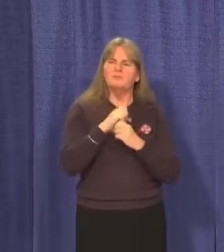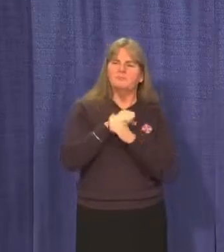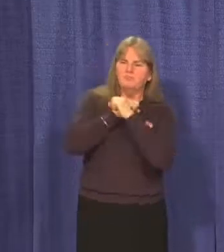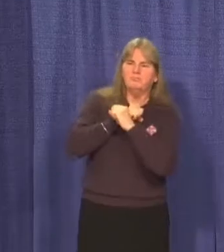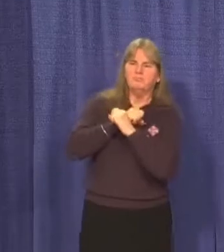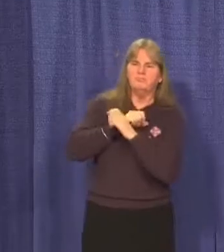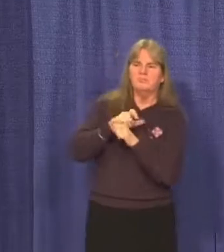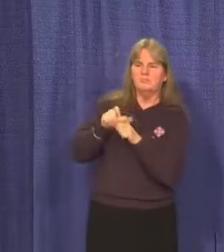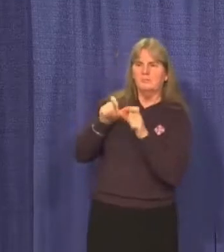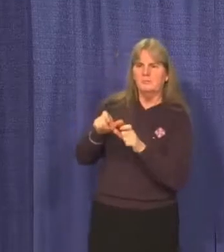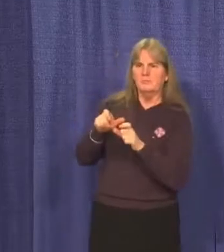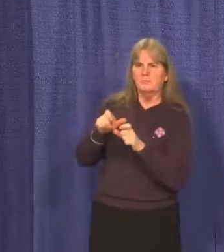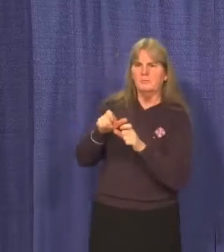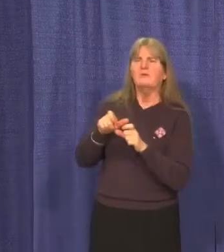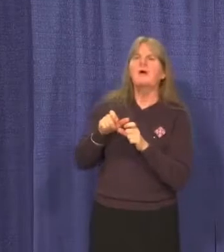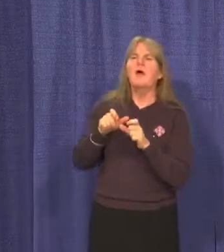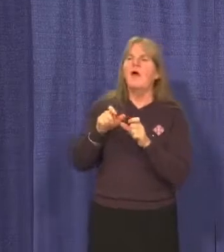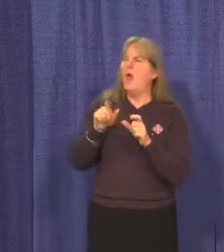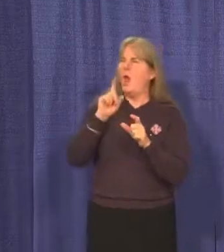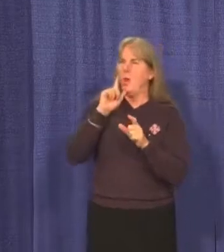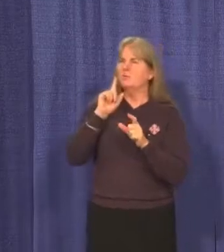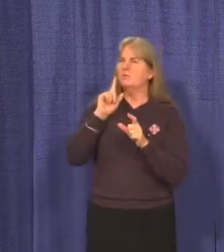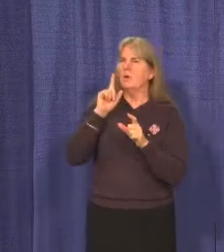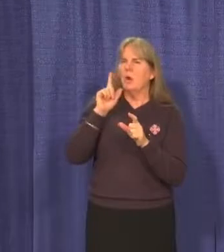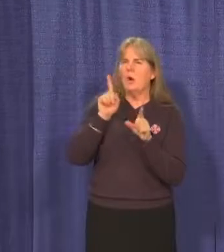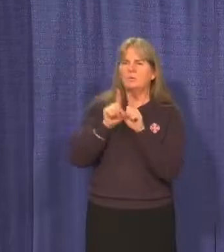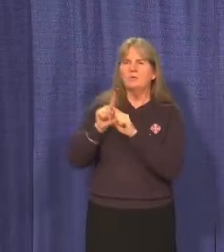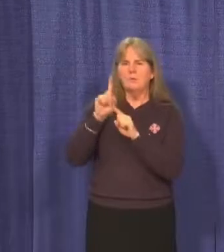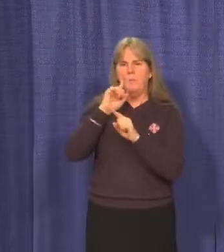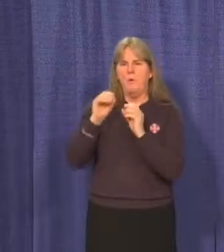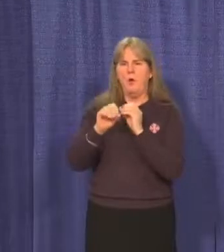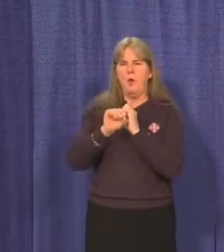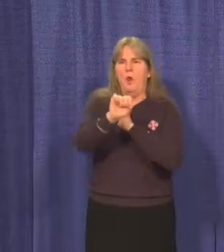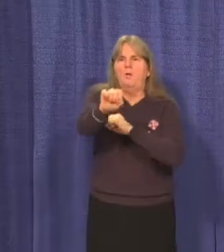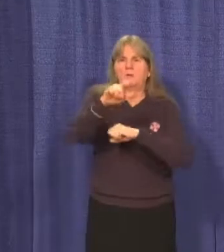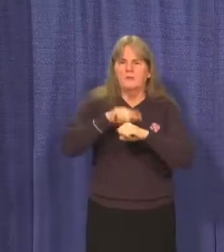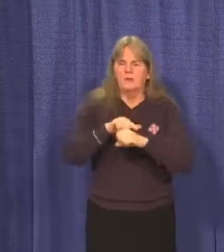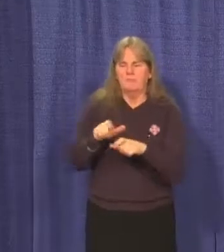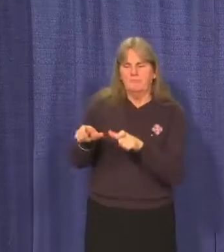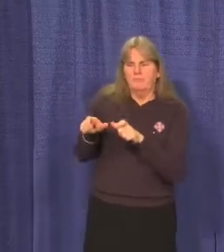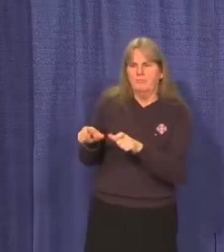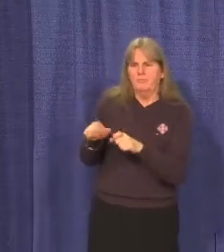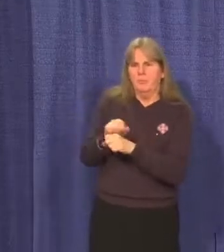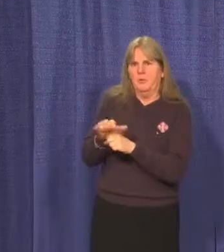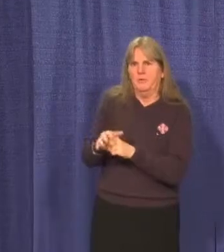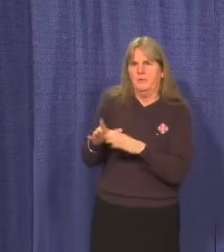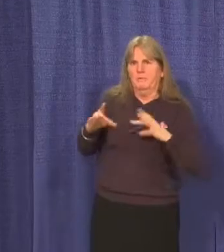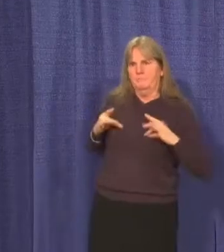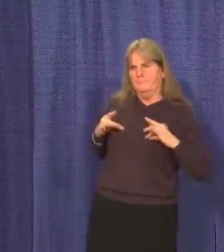but it also adds in that durability so that we know that we are good.